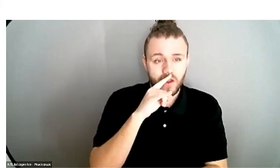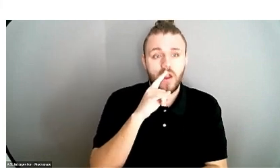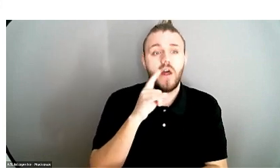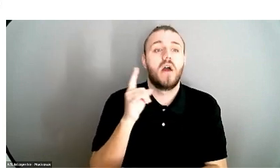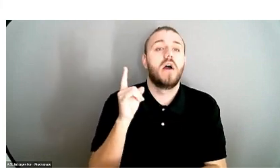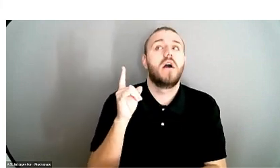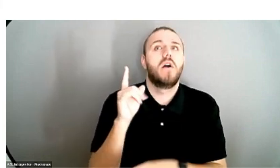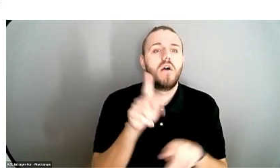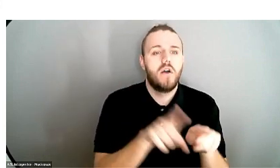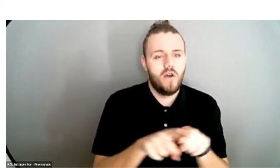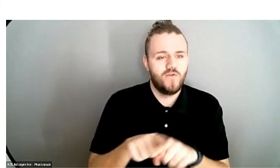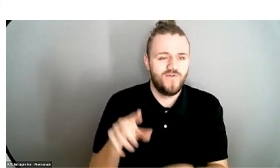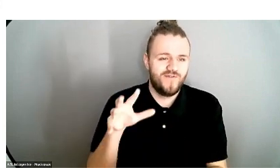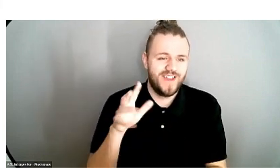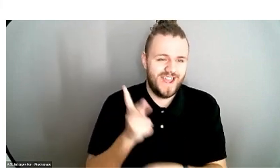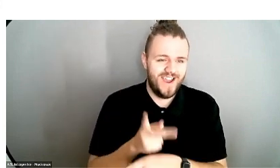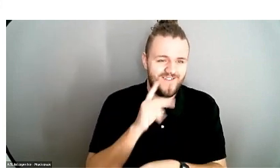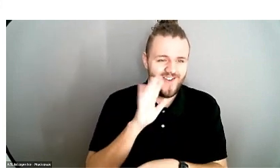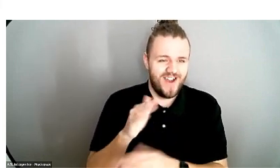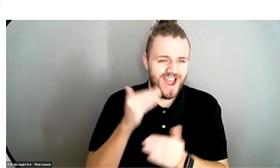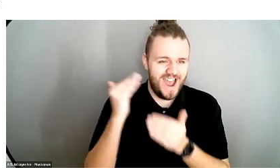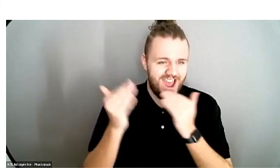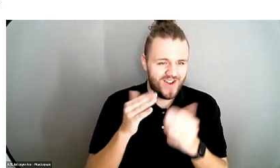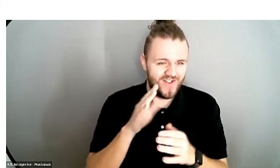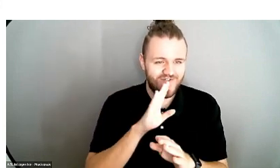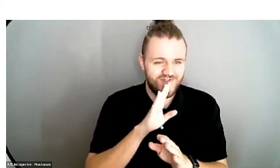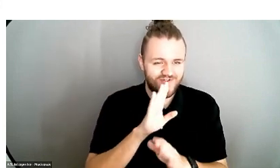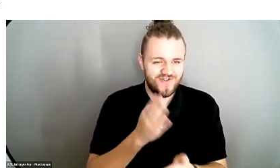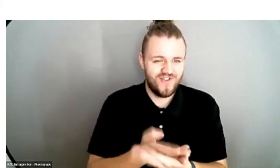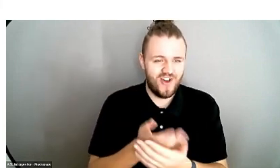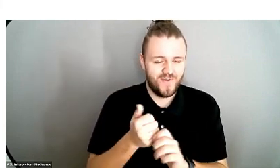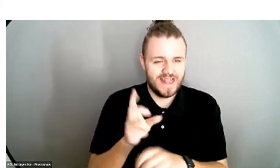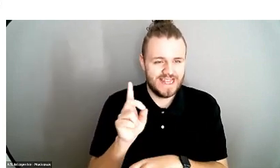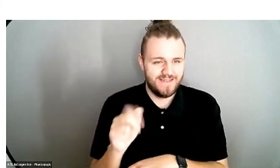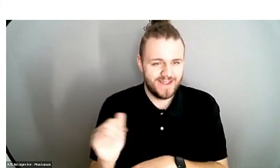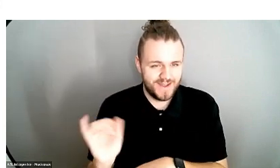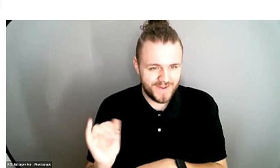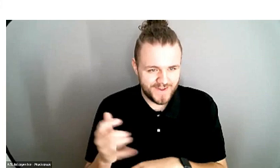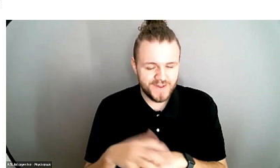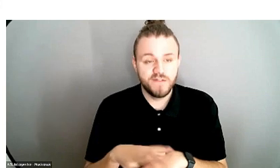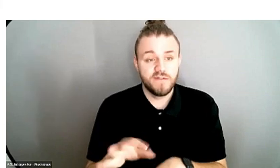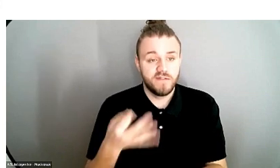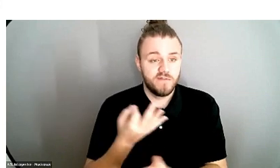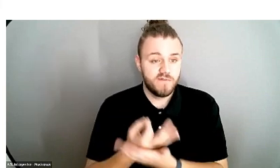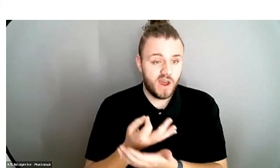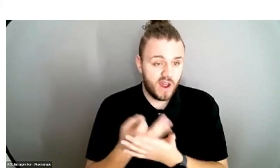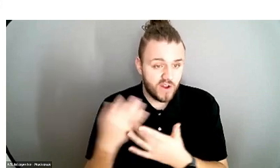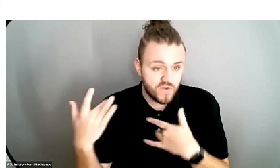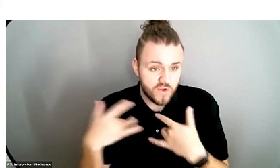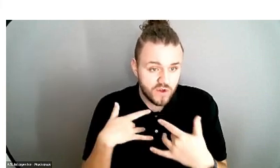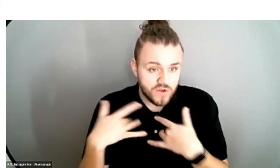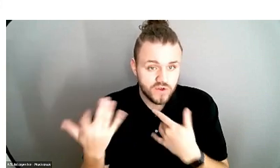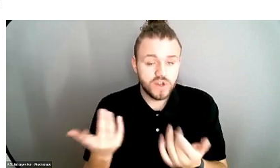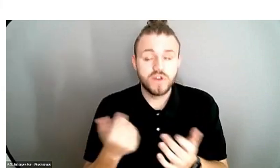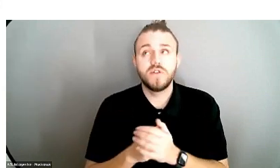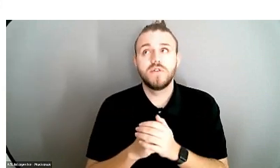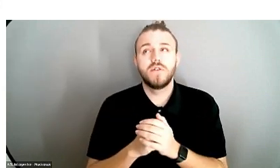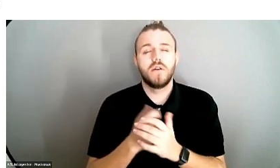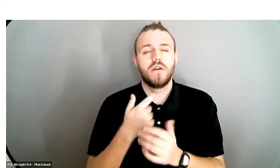for her adult daughter with a disability. She had financial concerns, so I had to explore what